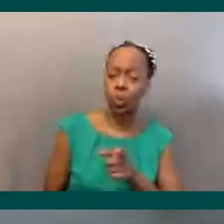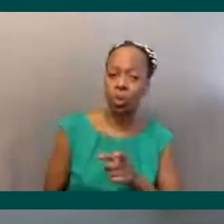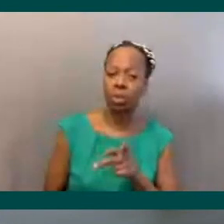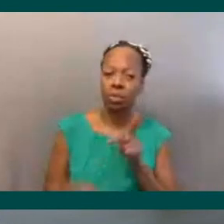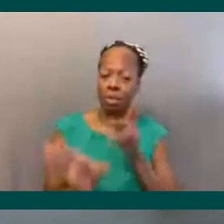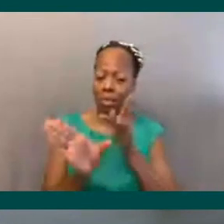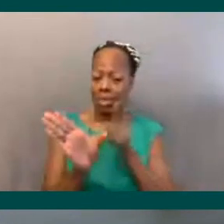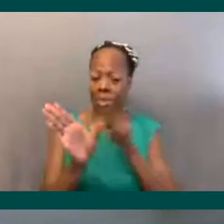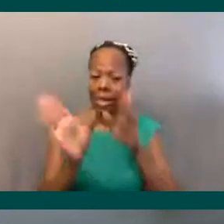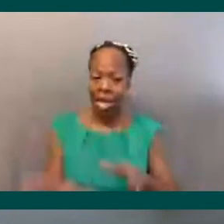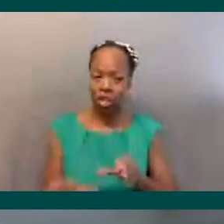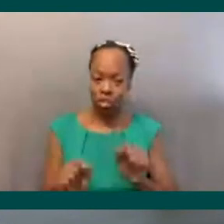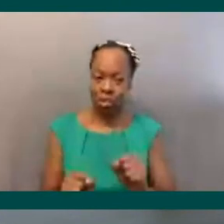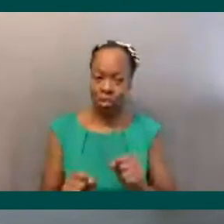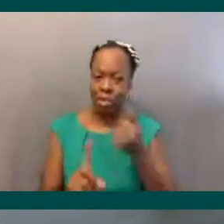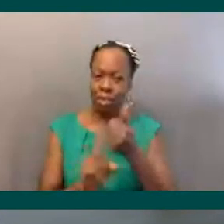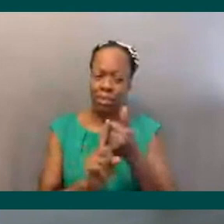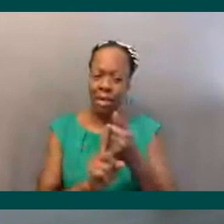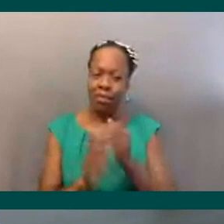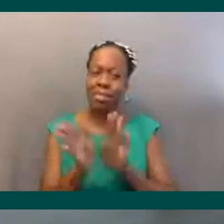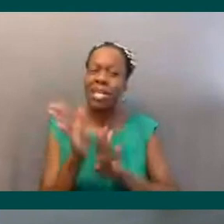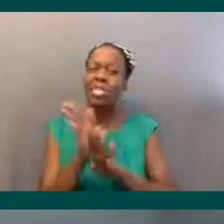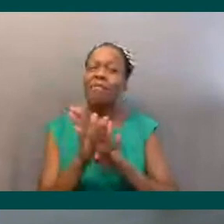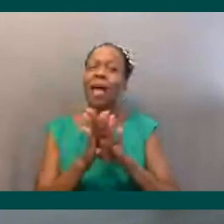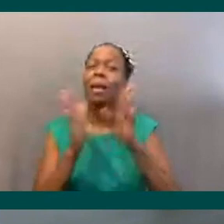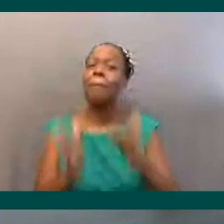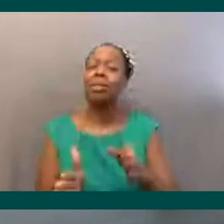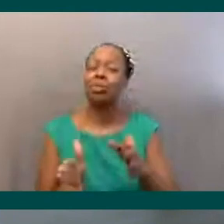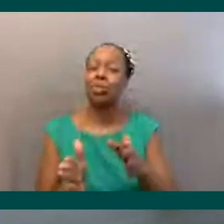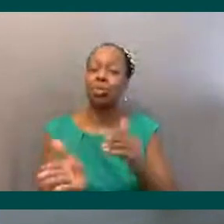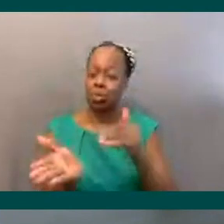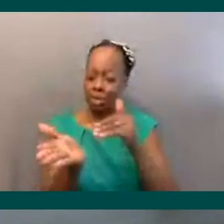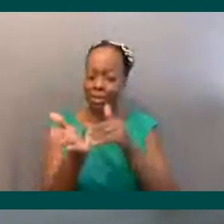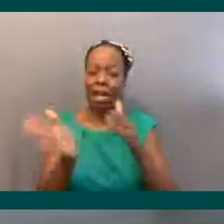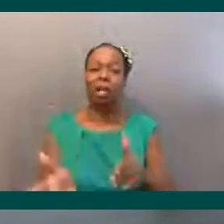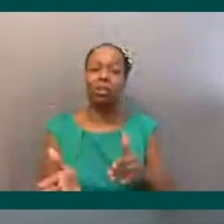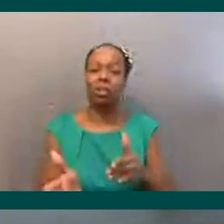They often take a very sort of functional view